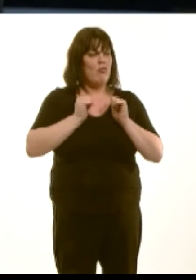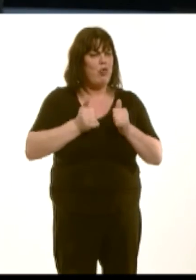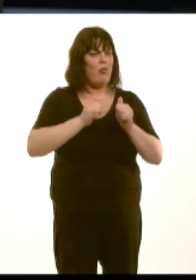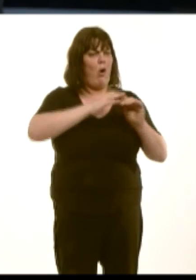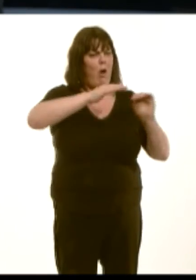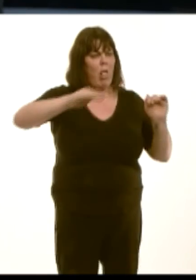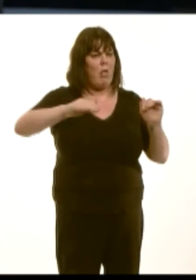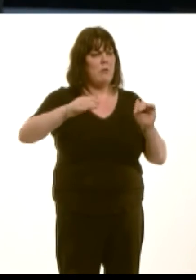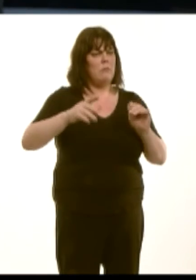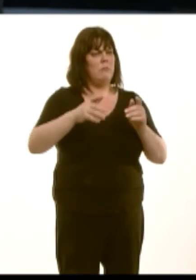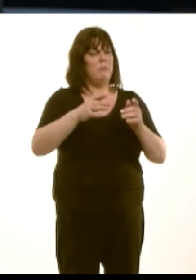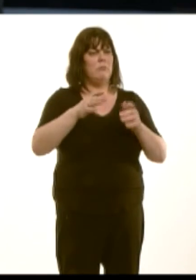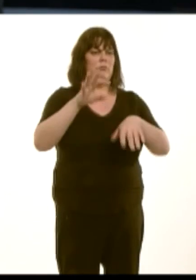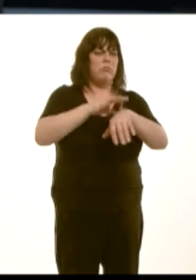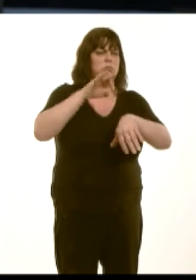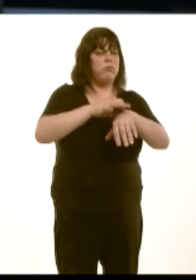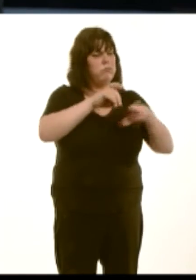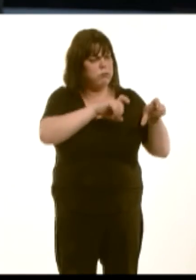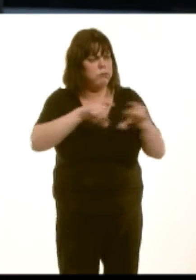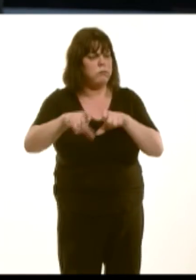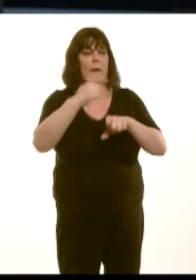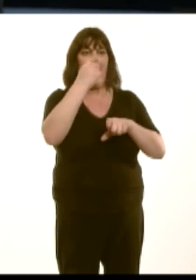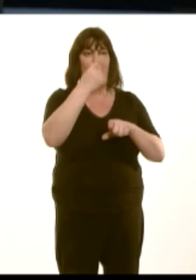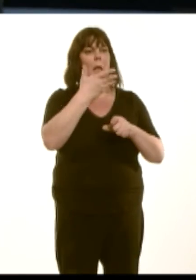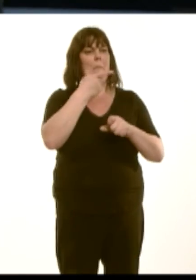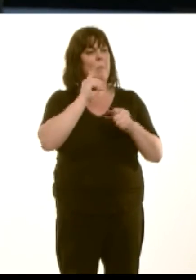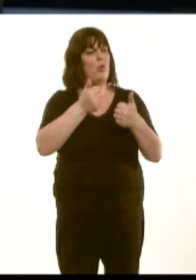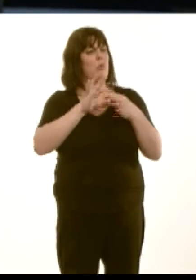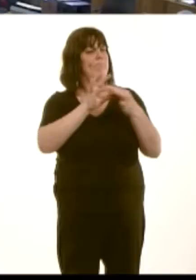those people living there can continue to enjoy the relationship that theyíve developed with their healthcare professionals?